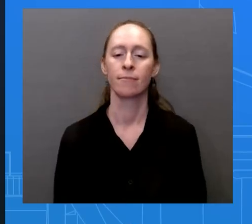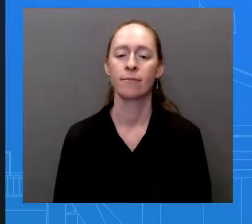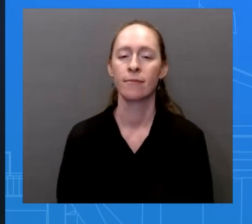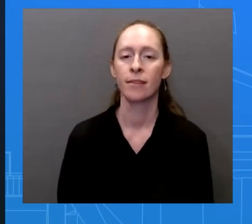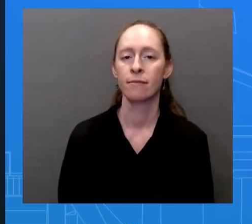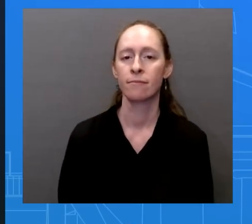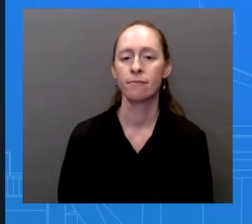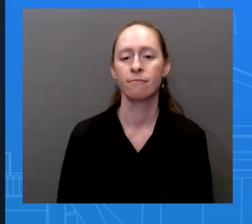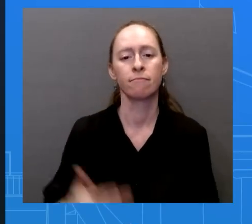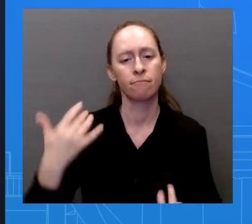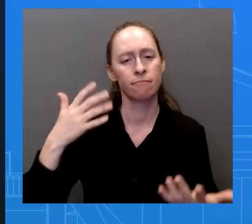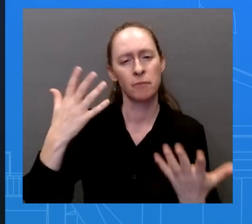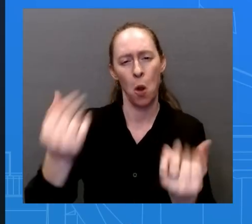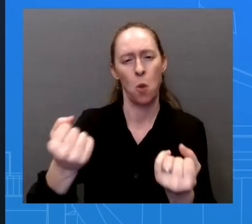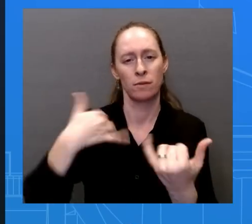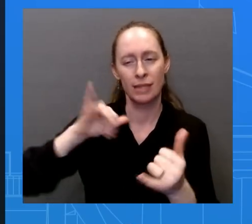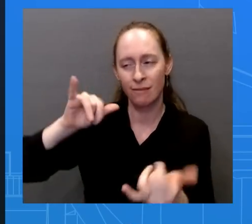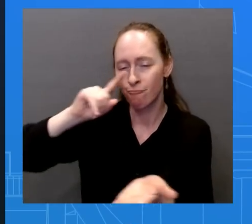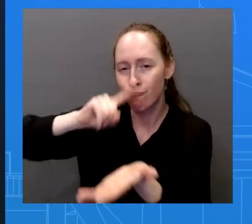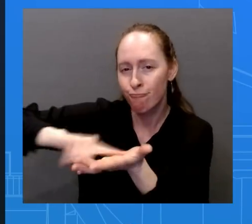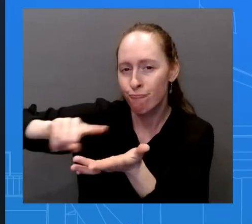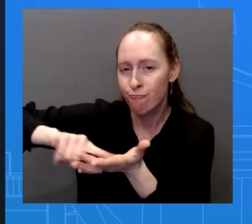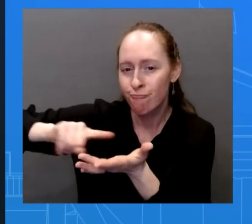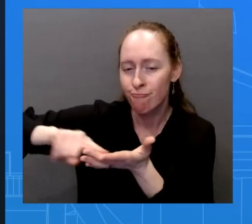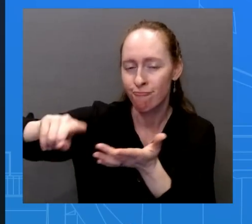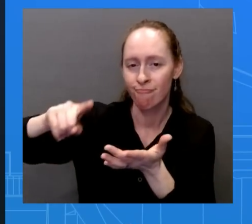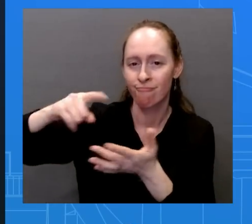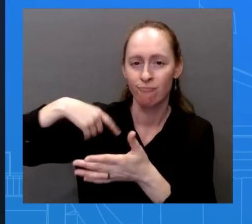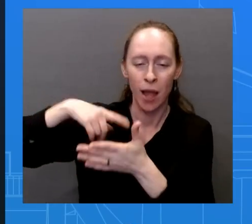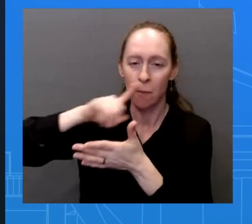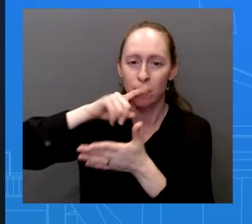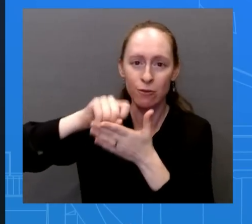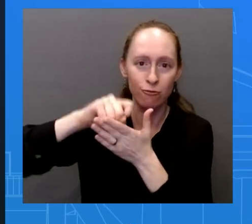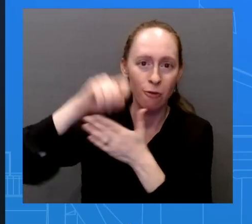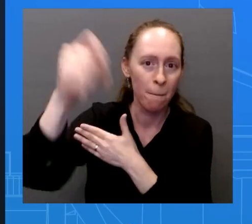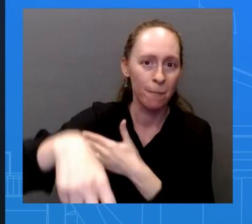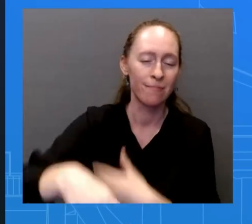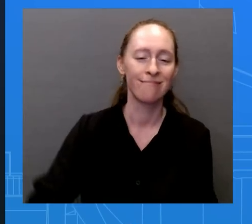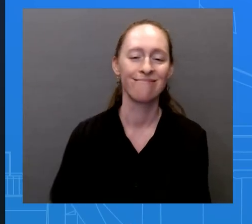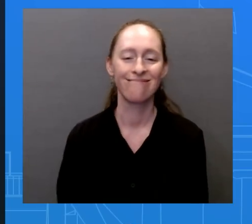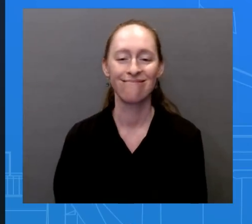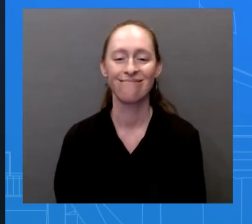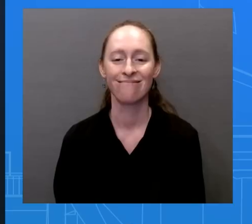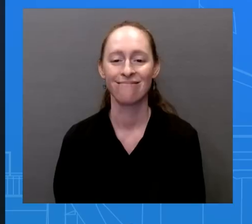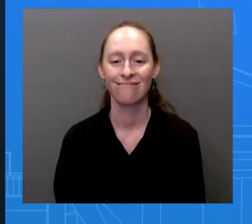But again, I don't have anything specific to that particular question. But we are going to have a review of where we are